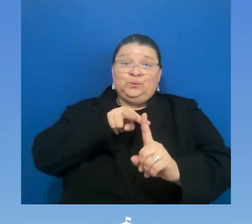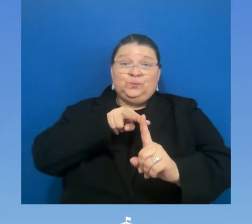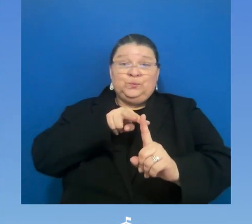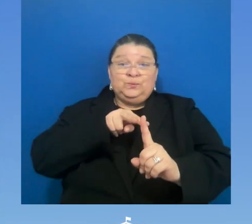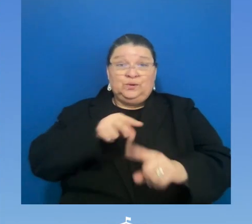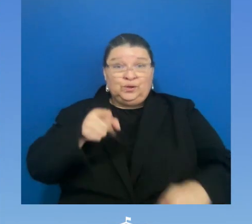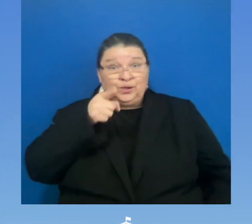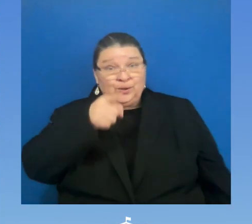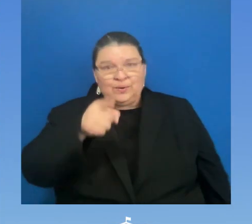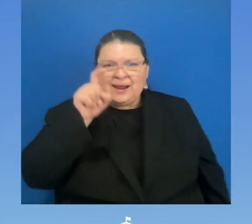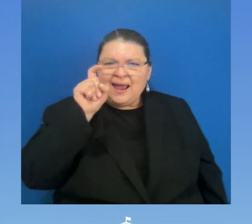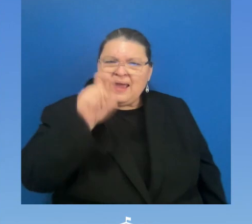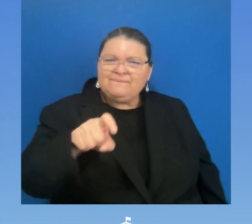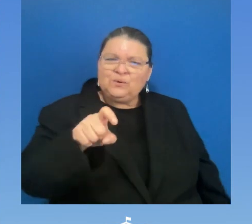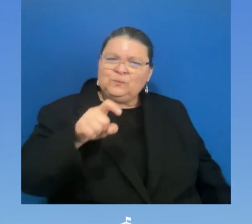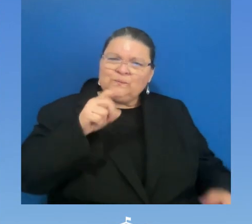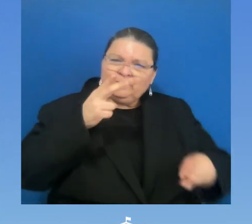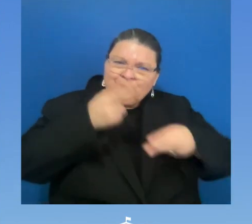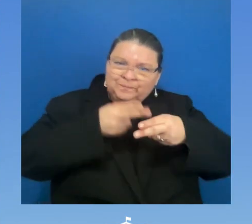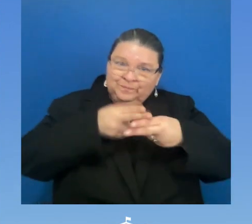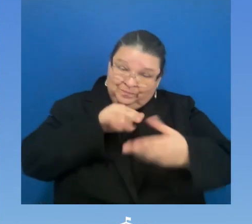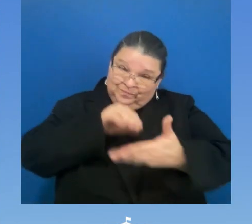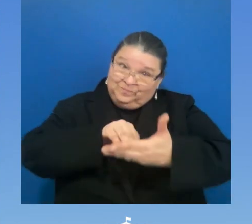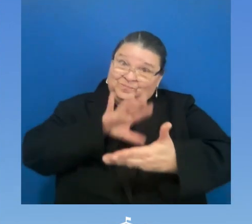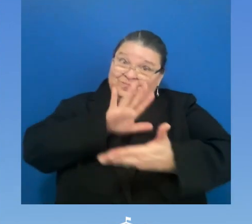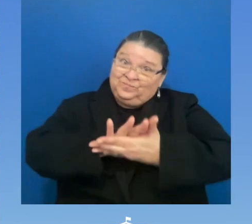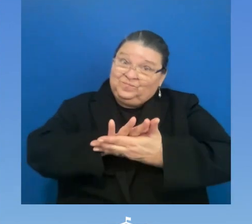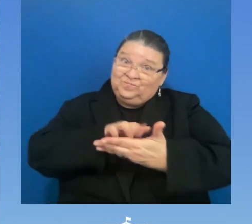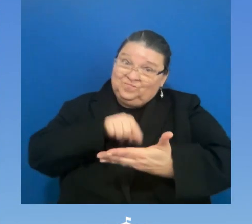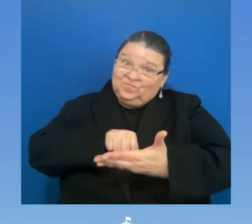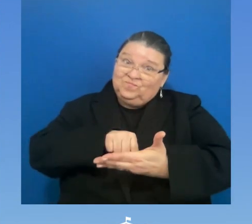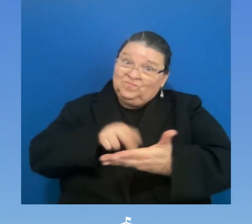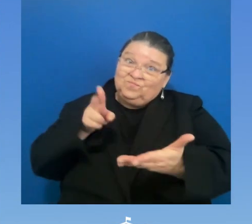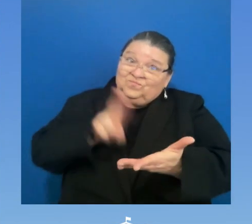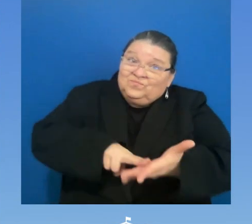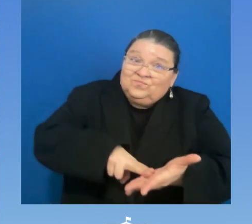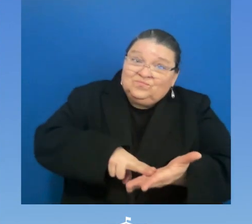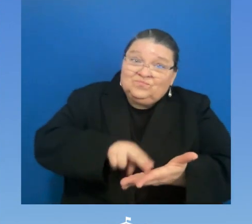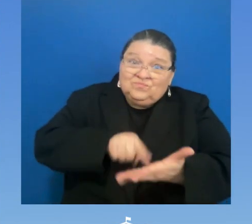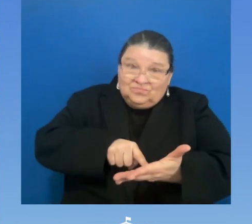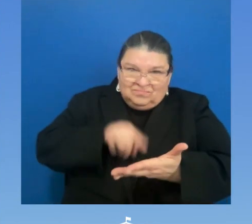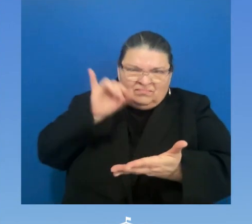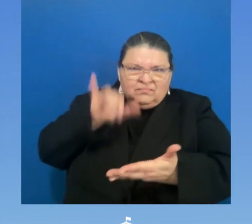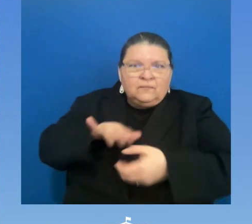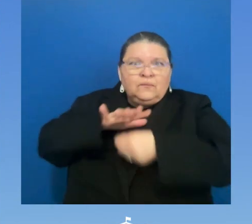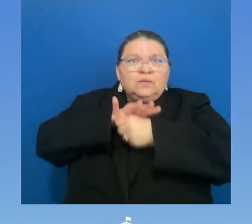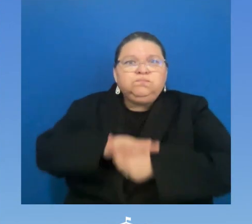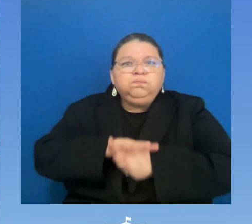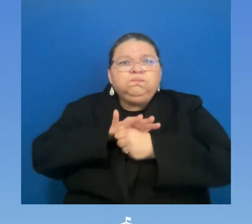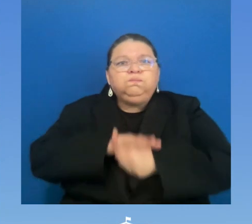Ms. Scurry: And so there's that pressure and that connotation going along with that. And then to still have to try and win stuff,